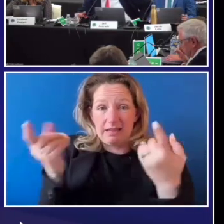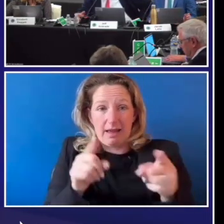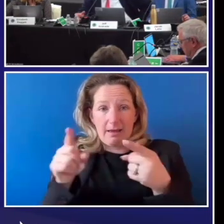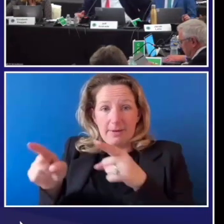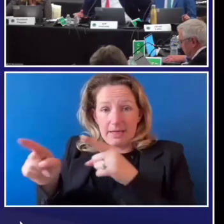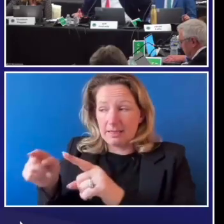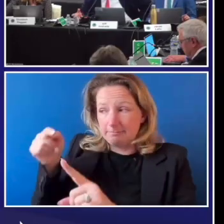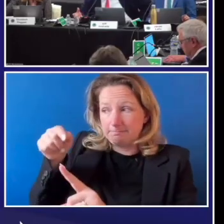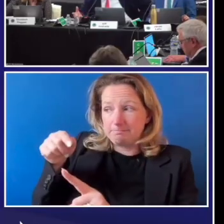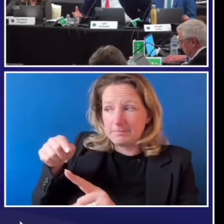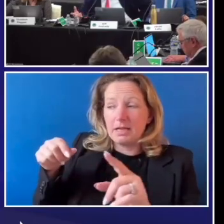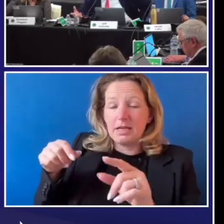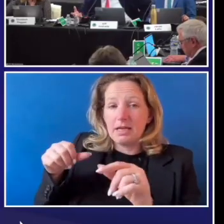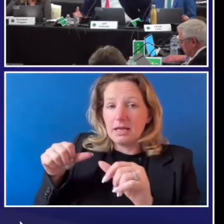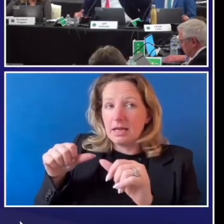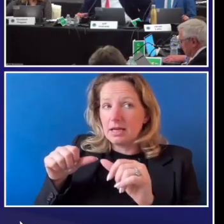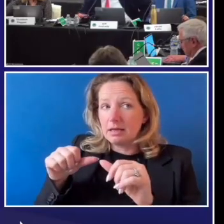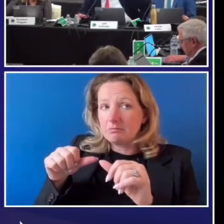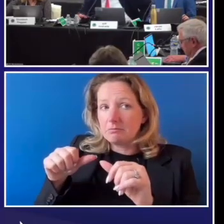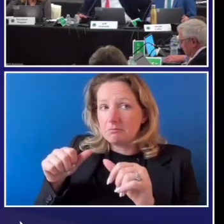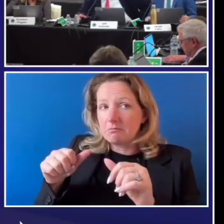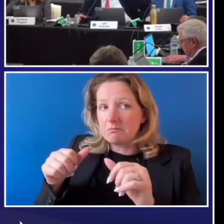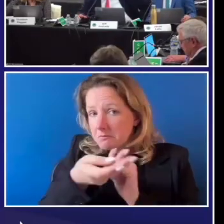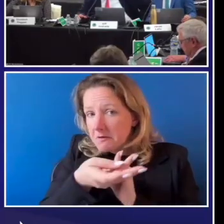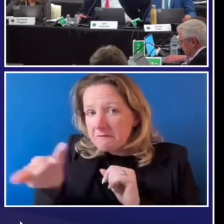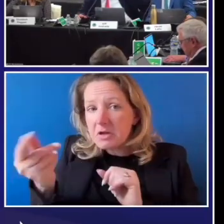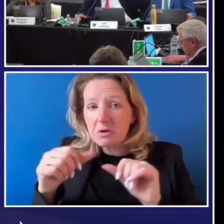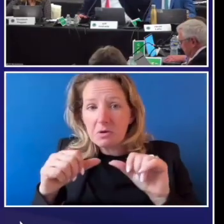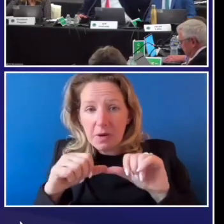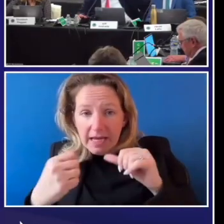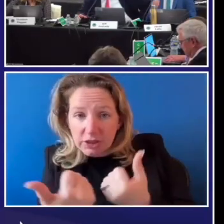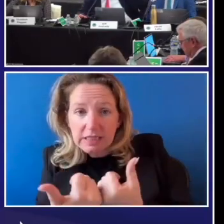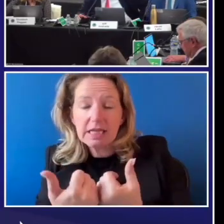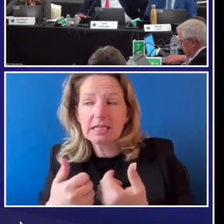know, there were a handful of, um, of schools, um, that were members.